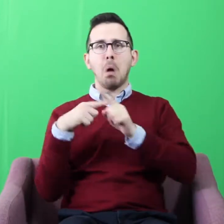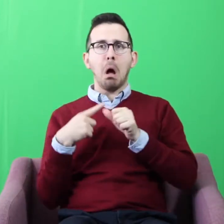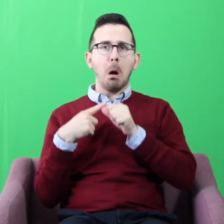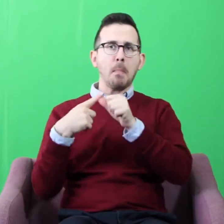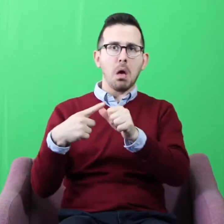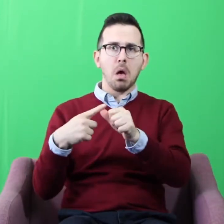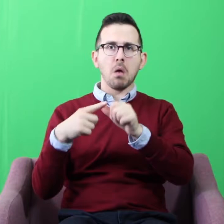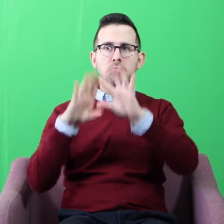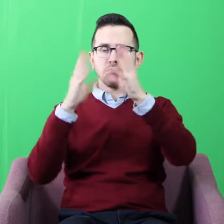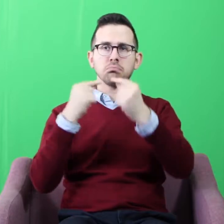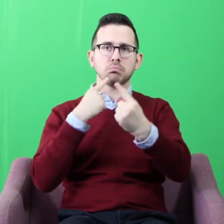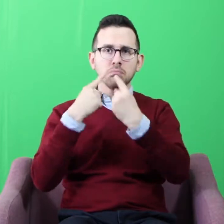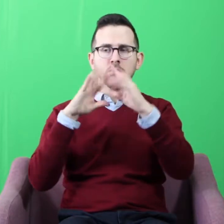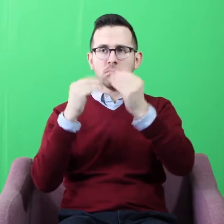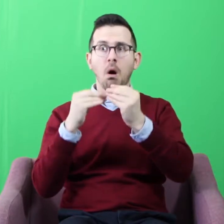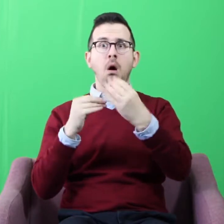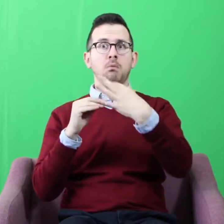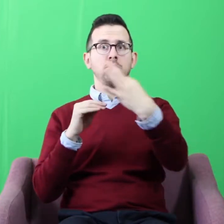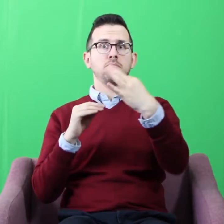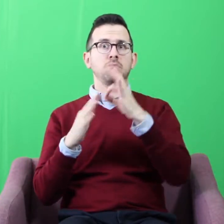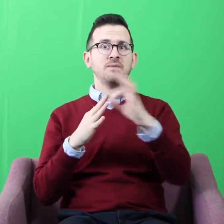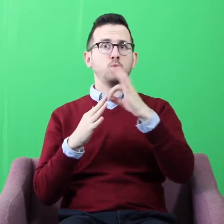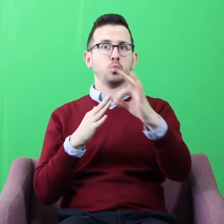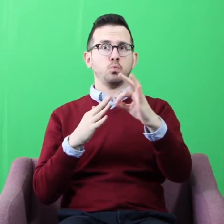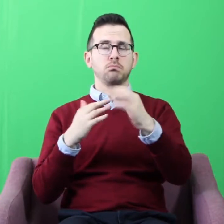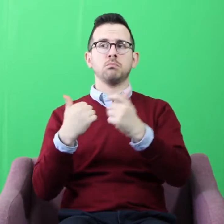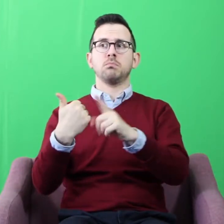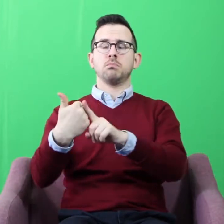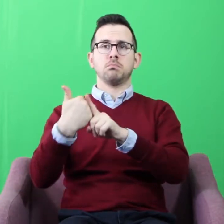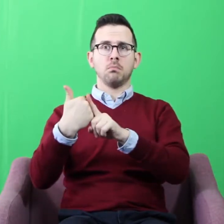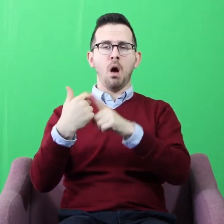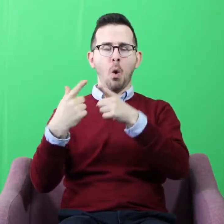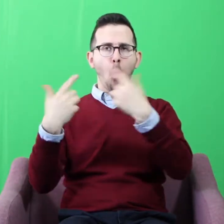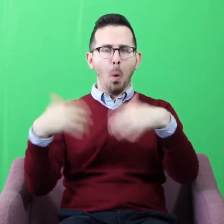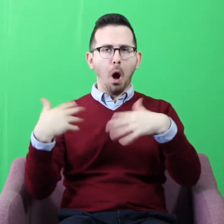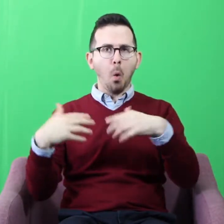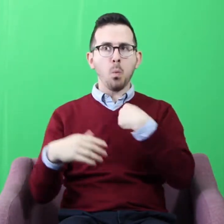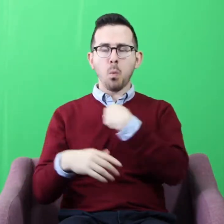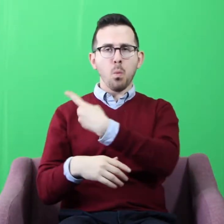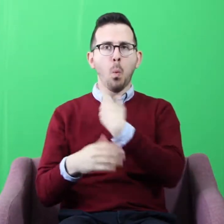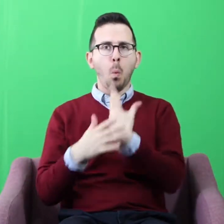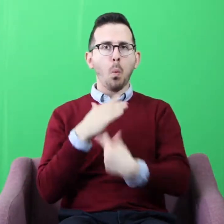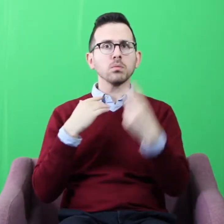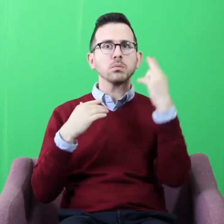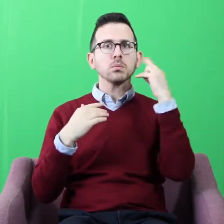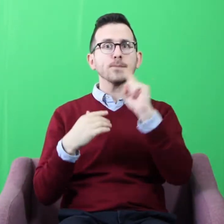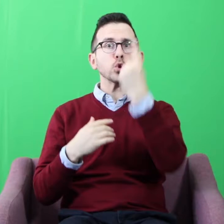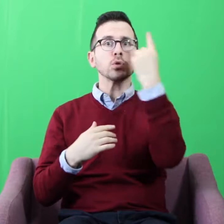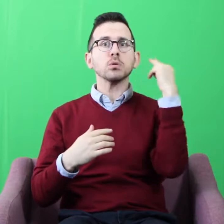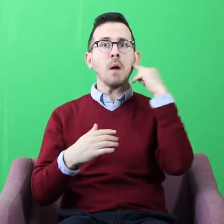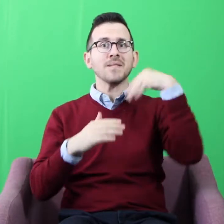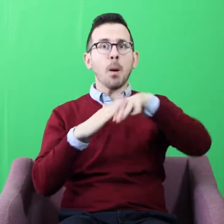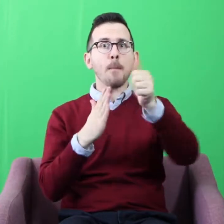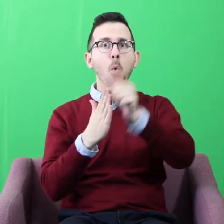So we applied to go on the programme and we were chosen for an interview. We were shocked to see that we were the first Deaf business to be chosen